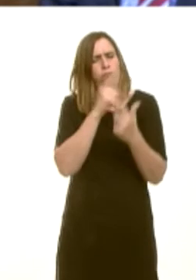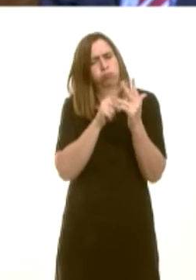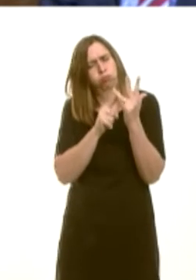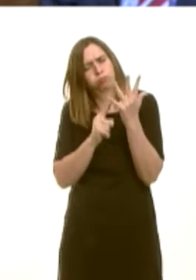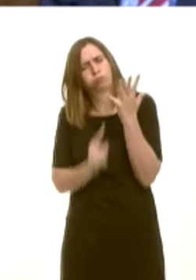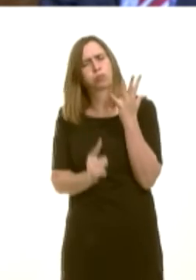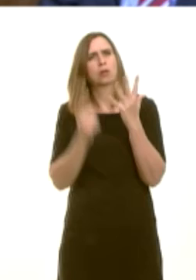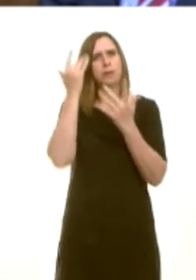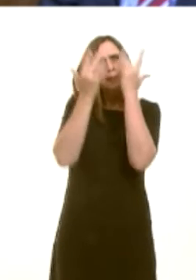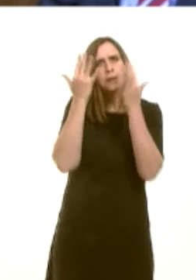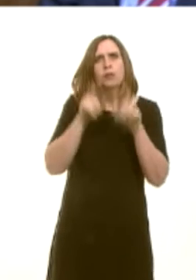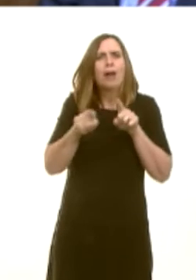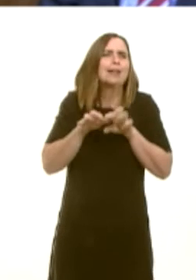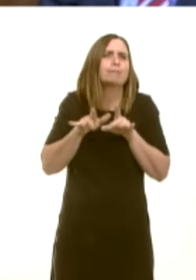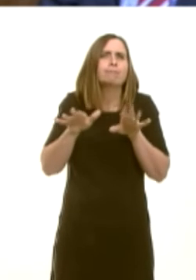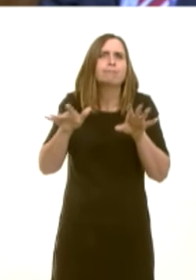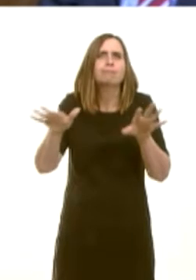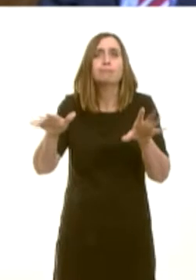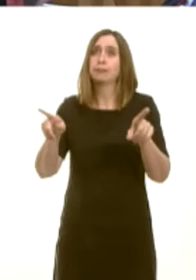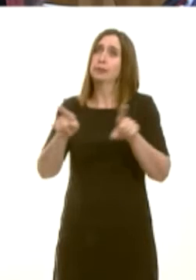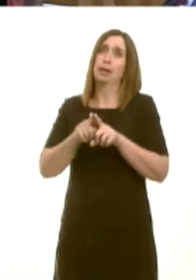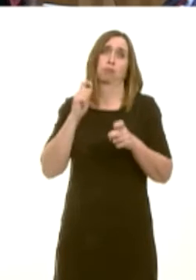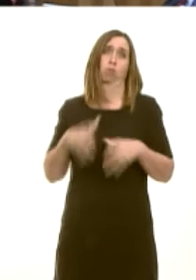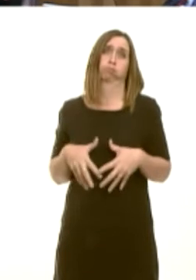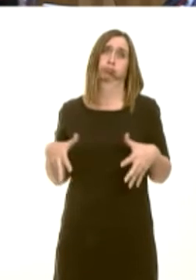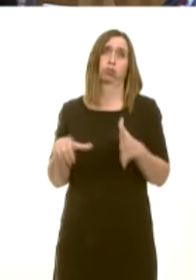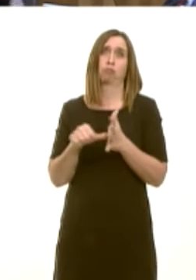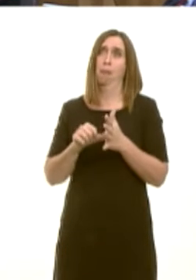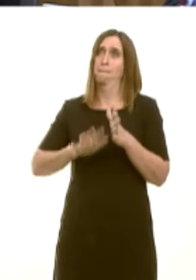is an issue in much of the developed world. Christine Chapman: Thank you, First Minister.